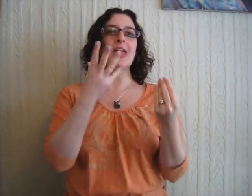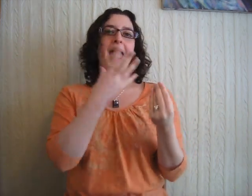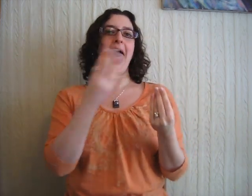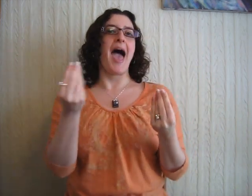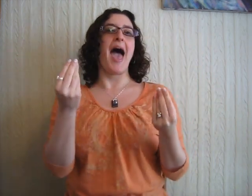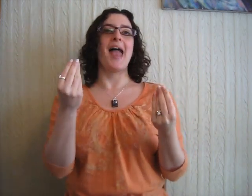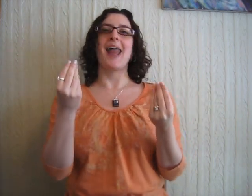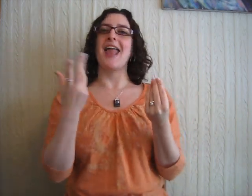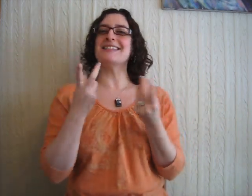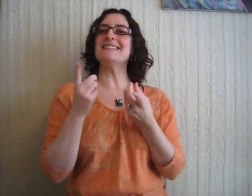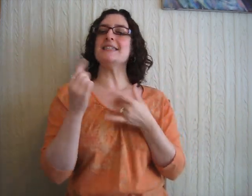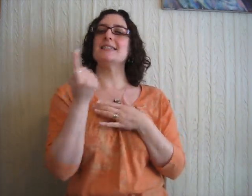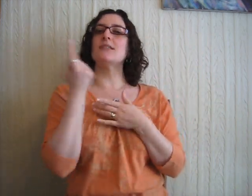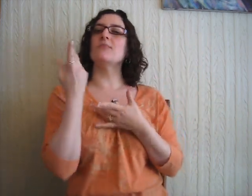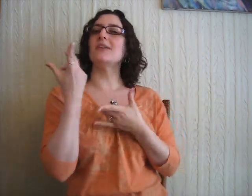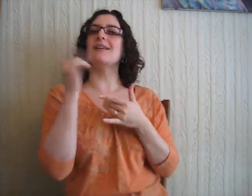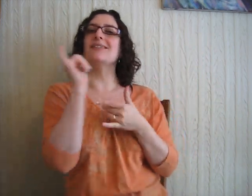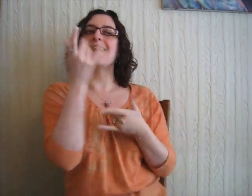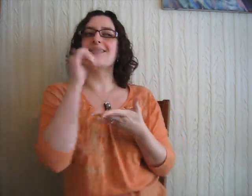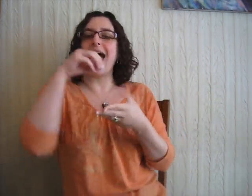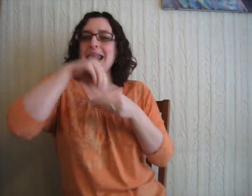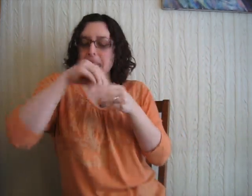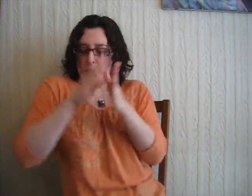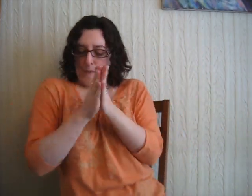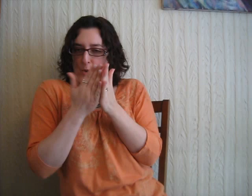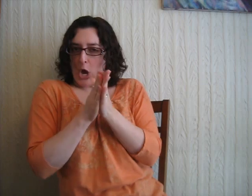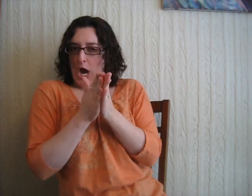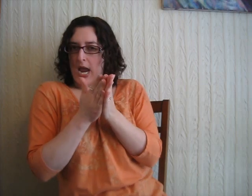And I did something like that in the book